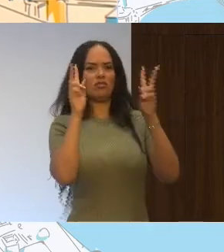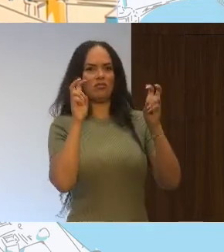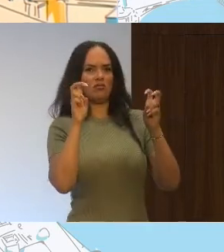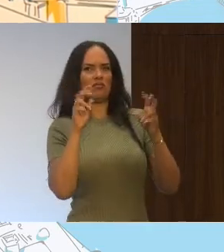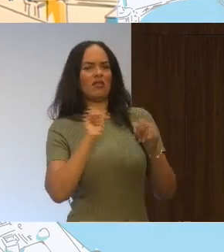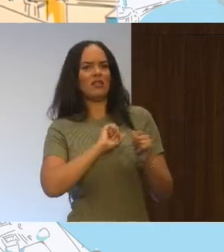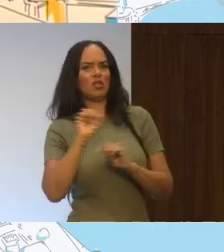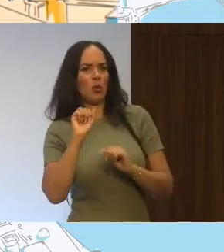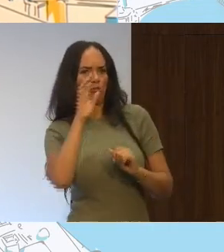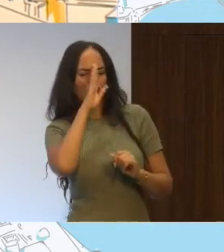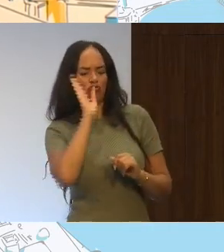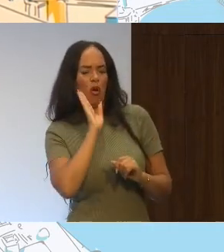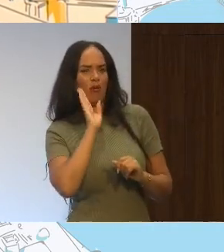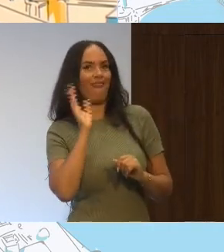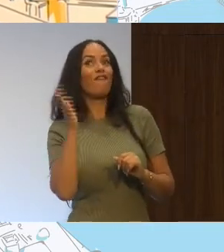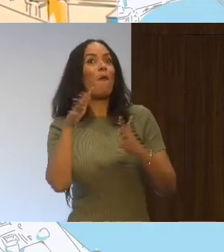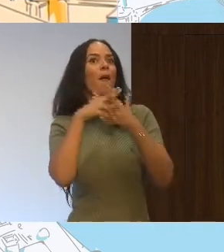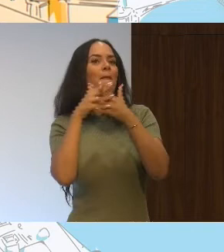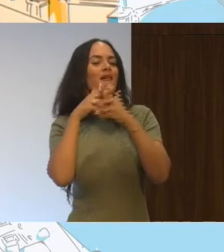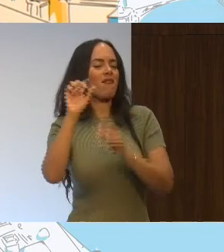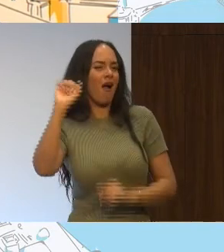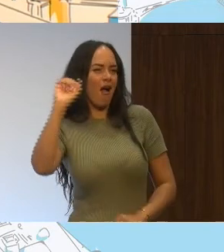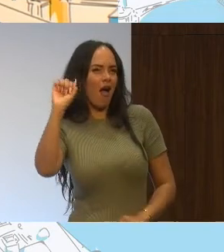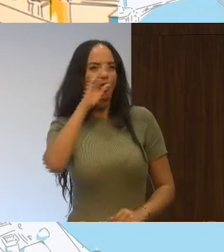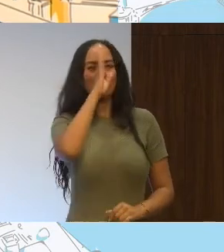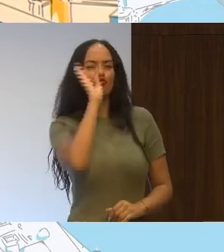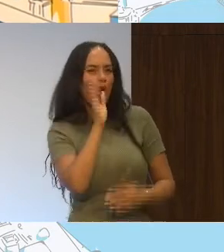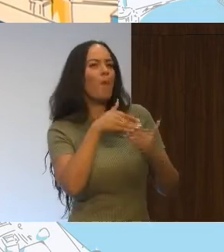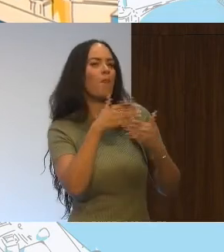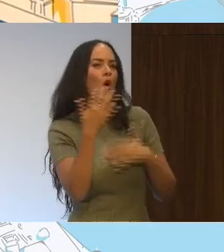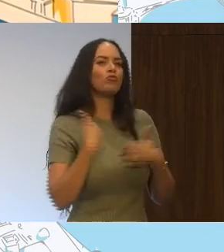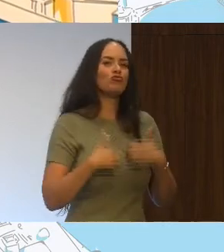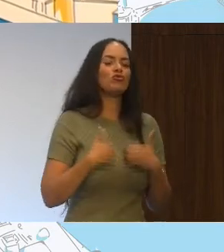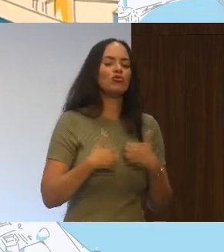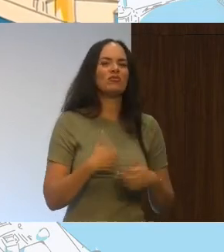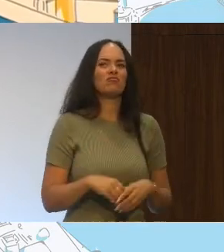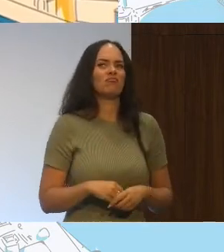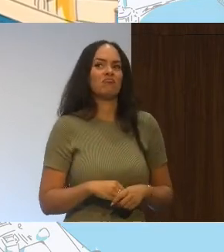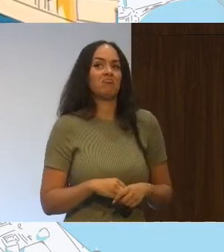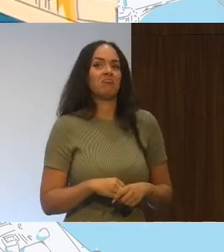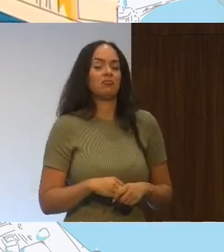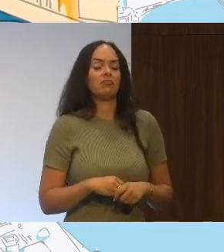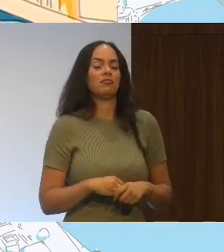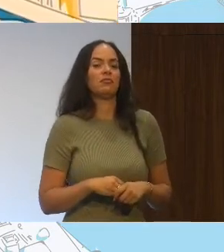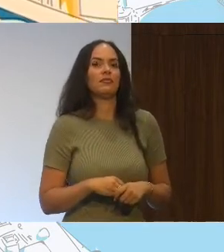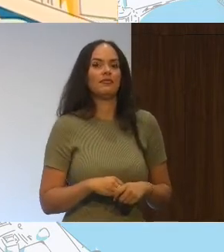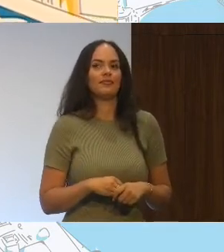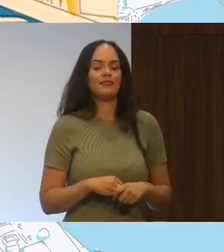US colleagues tried to convince him to go and that stroke would be more interesting and or all these other things. They do think that they do.